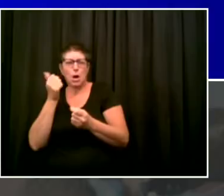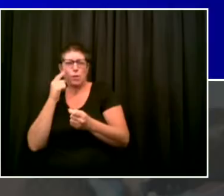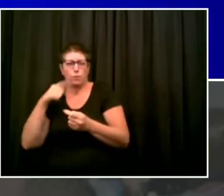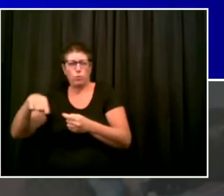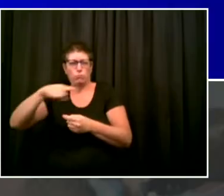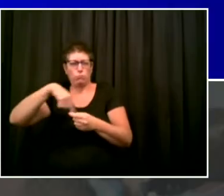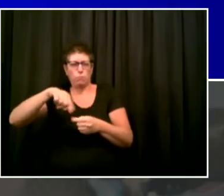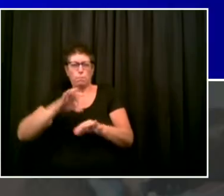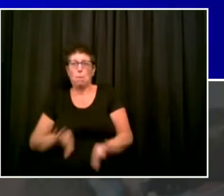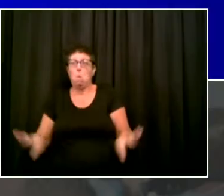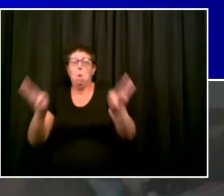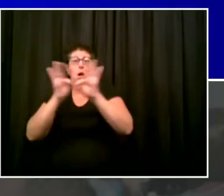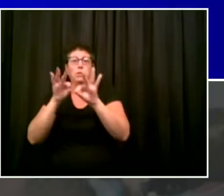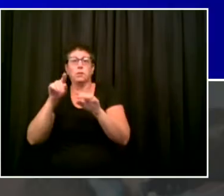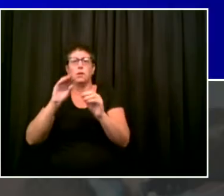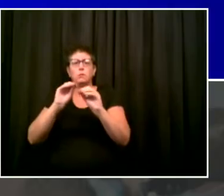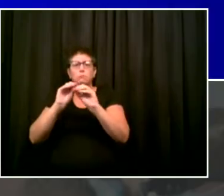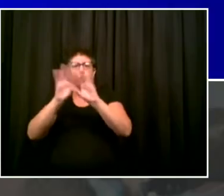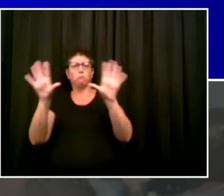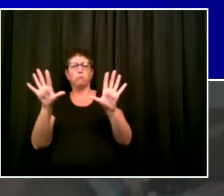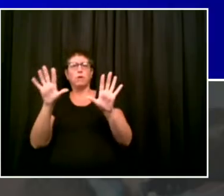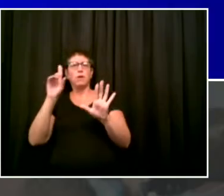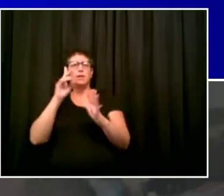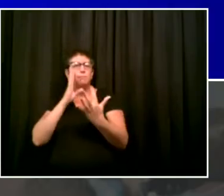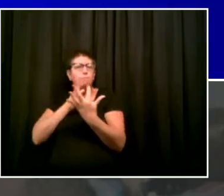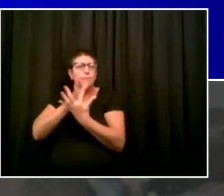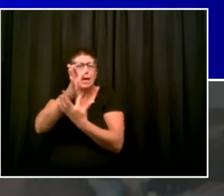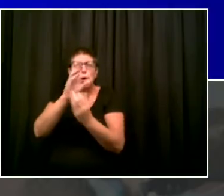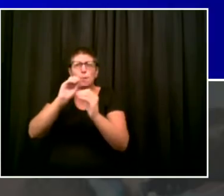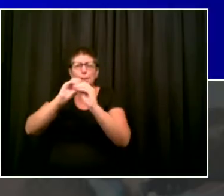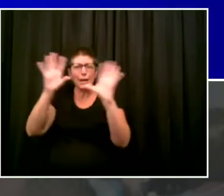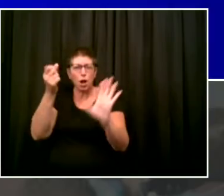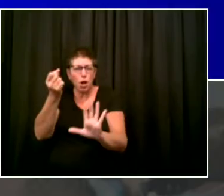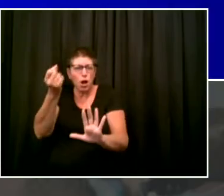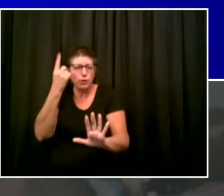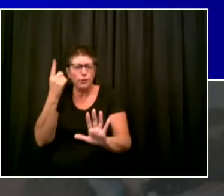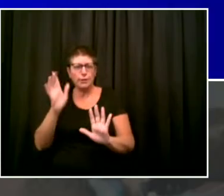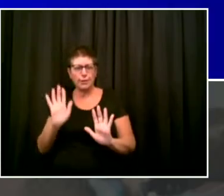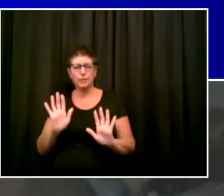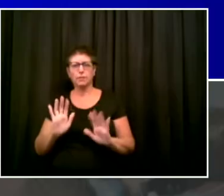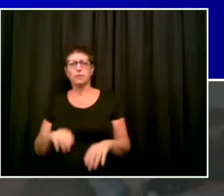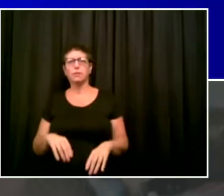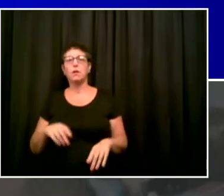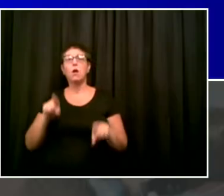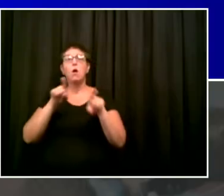AS WE HAVE FOR THE LAST SEVEN YEARS THAT USE OF FORCE IS THE